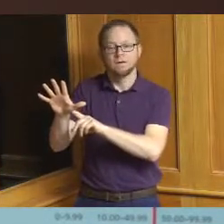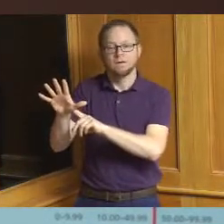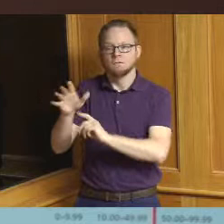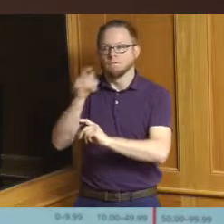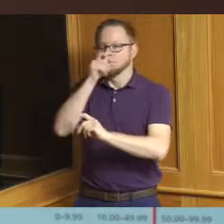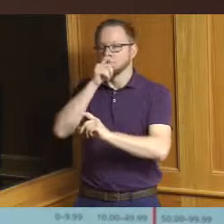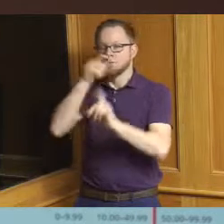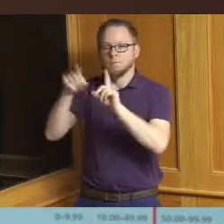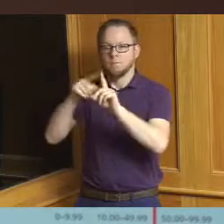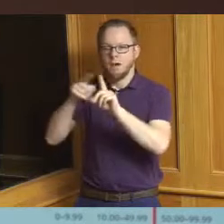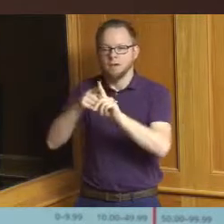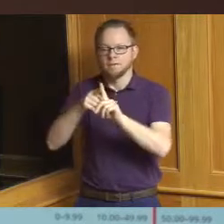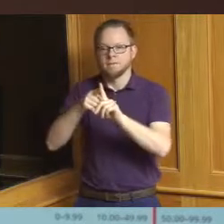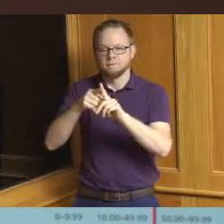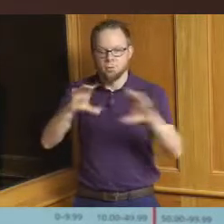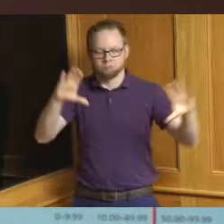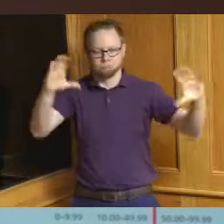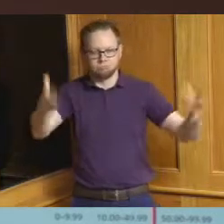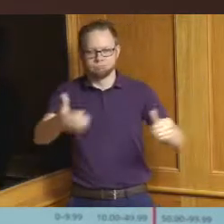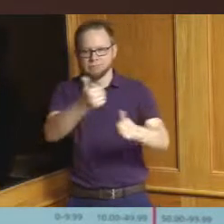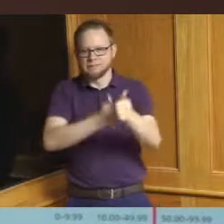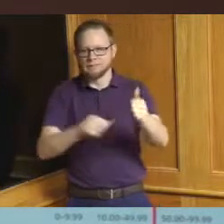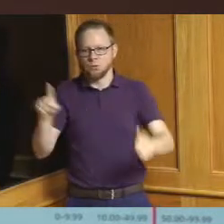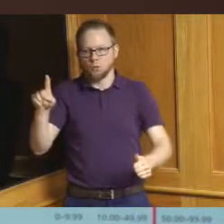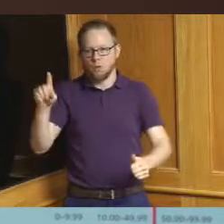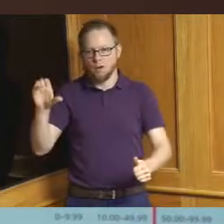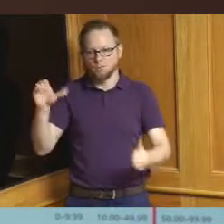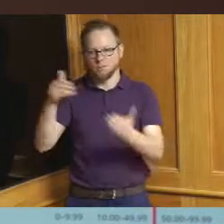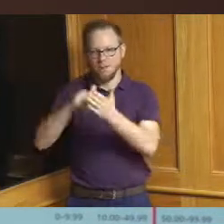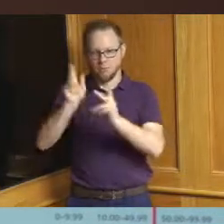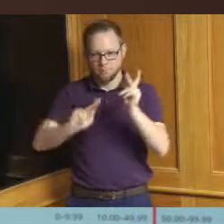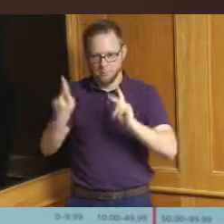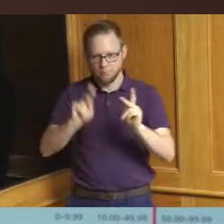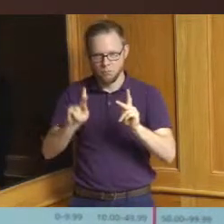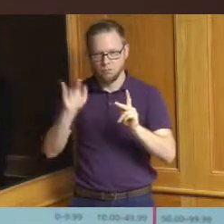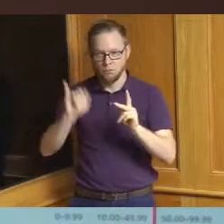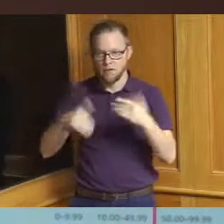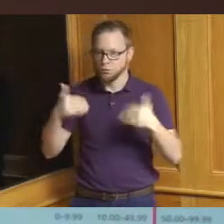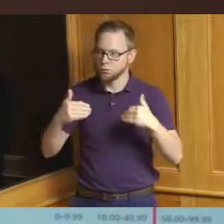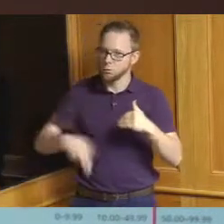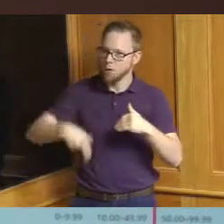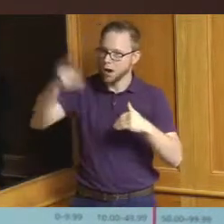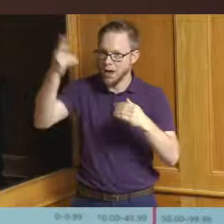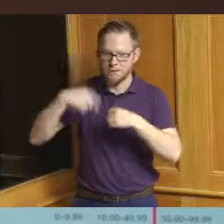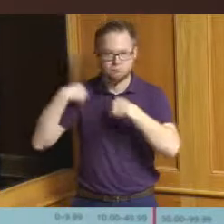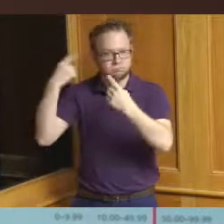highest we've been since we started using this map or tool and our percent positivity is 11.22